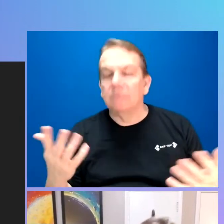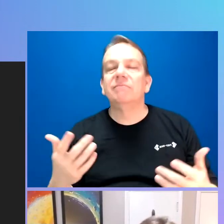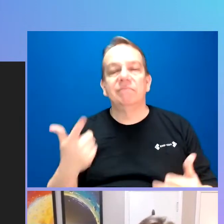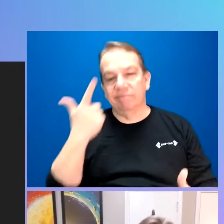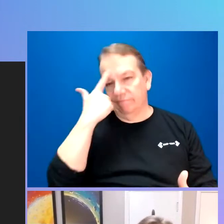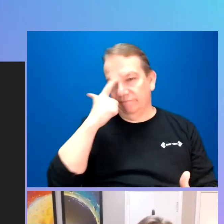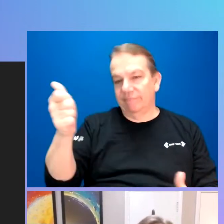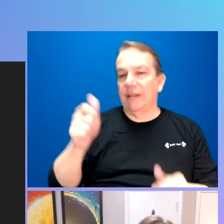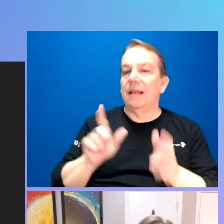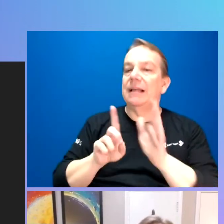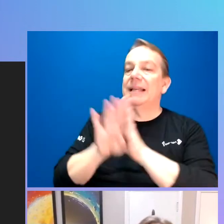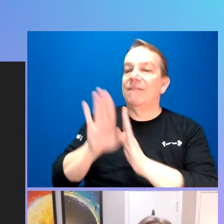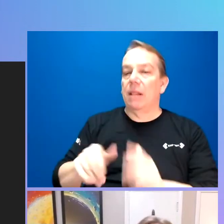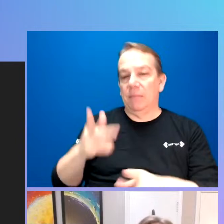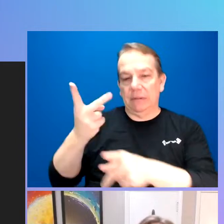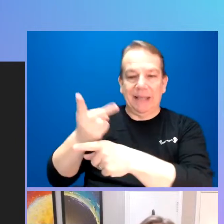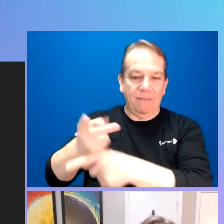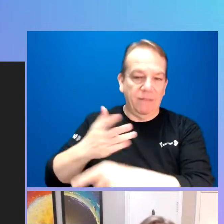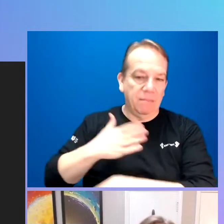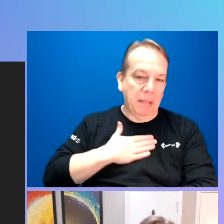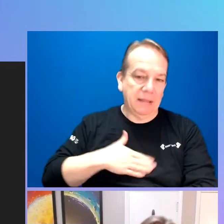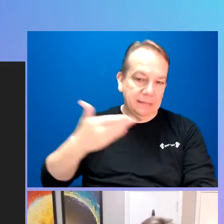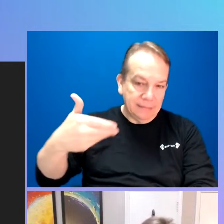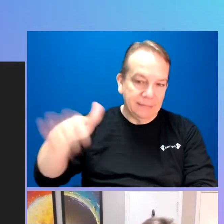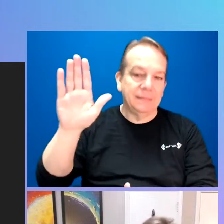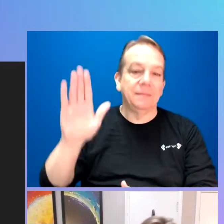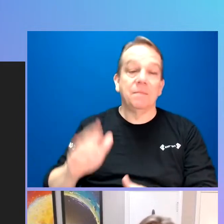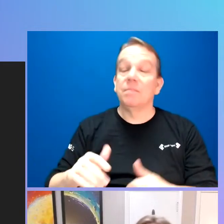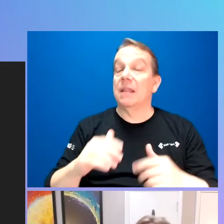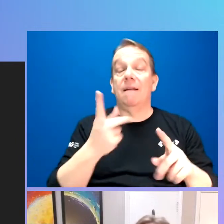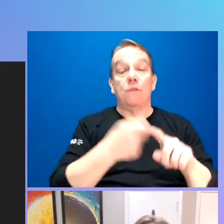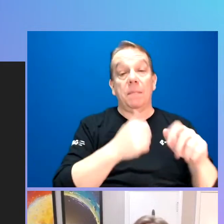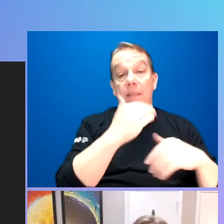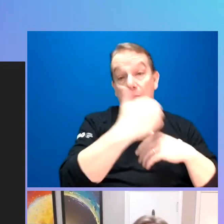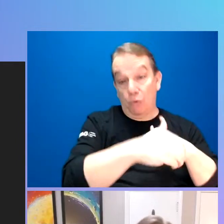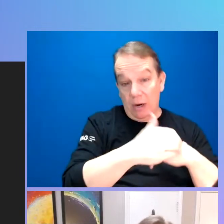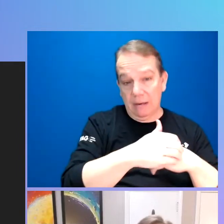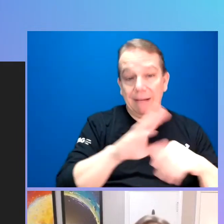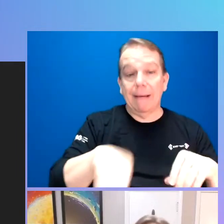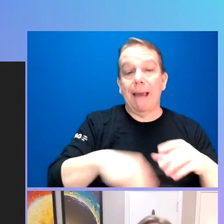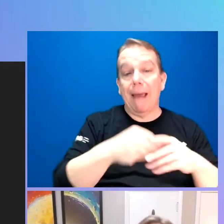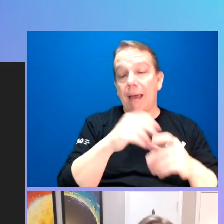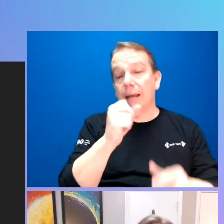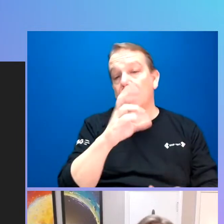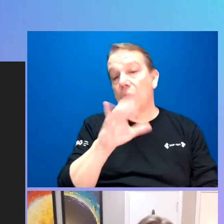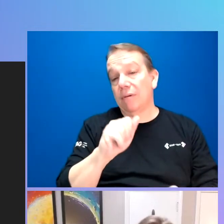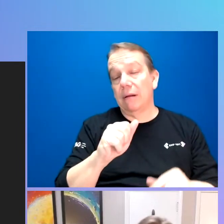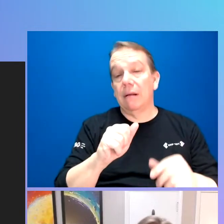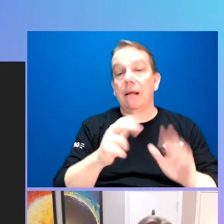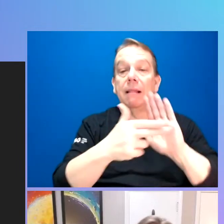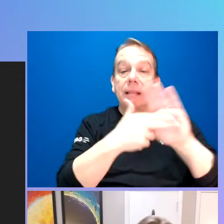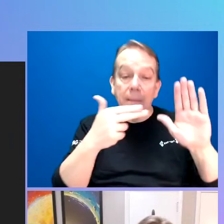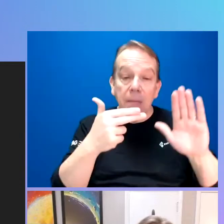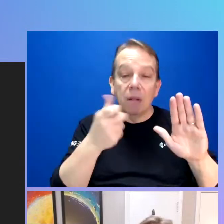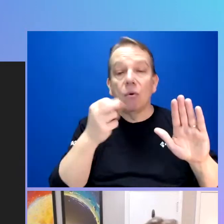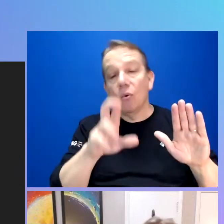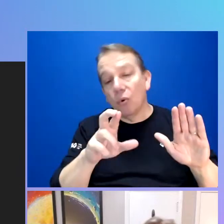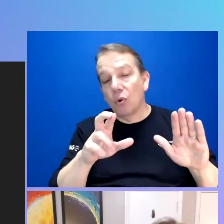that up to your developers. The name either comes from the bread by adding aria label or aria